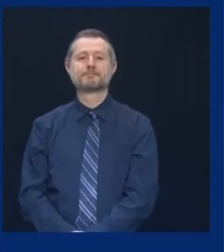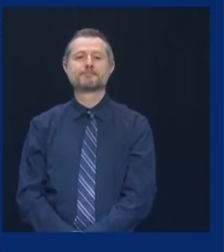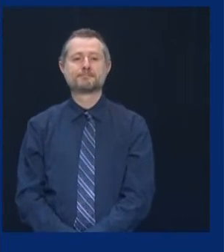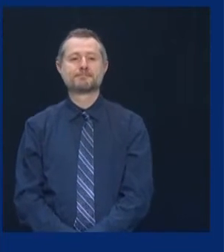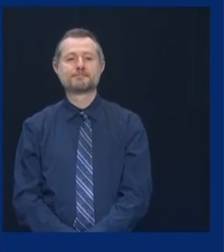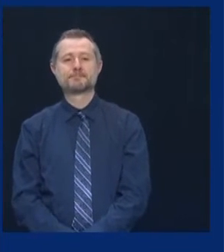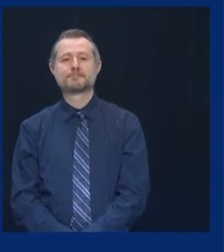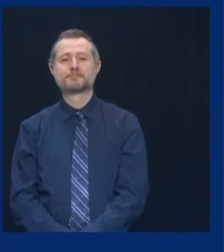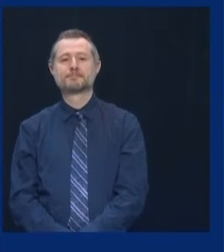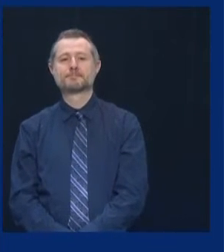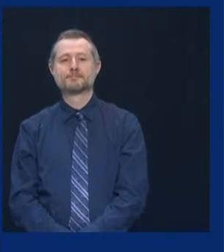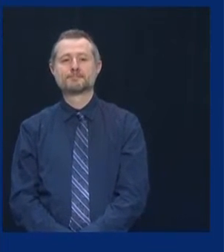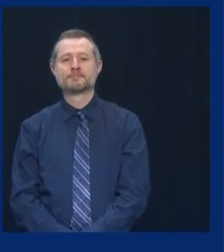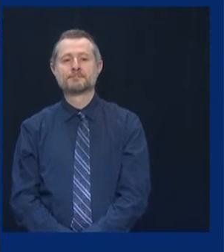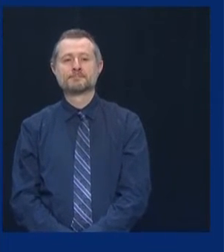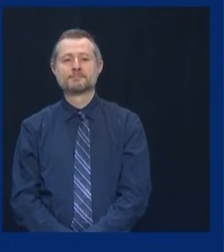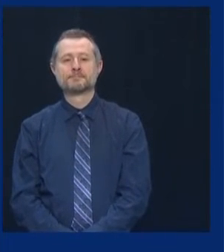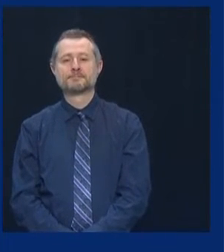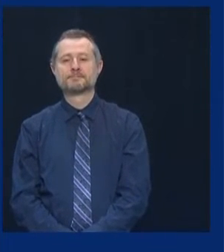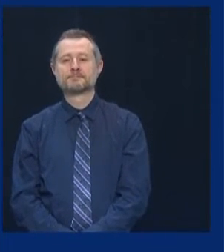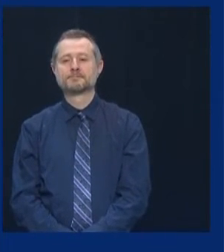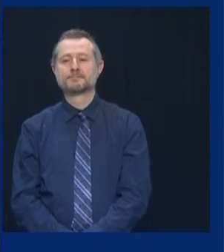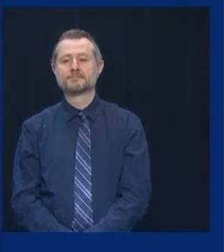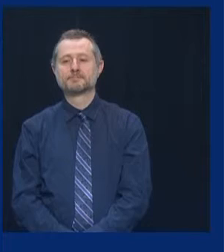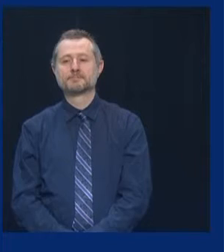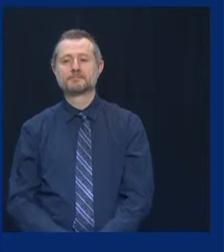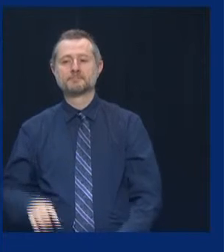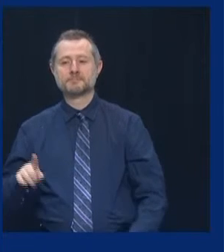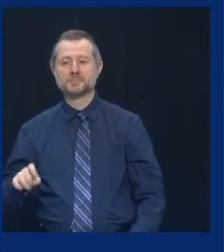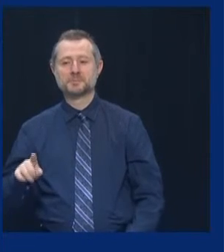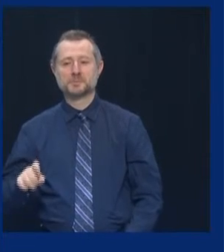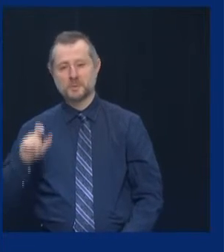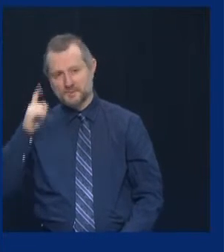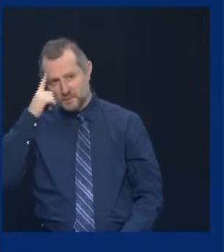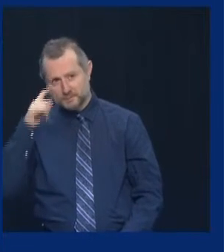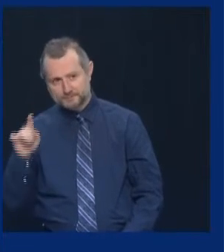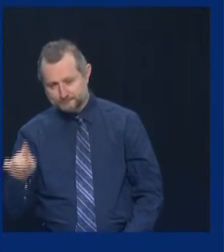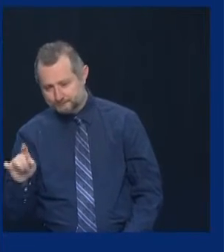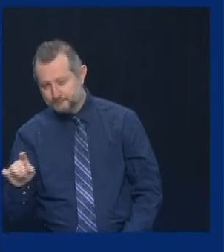PLEASE USE THE RAISE HAND QUESTION AT THE BOTTOM OF THE